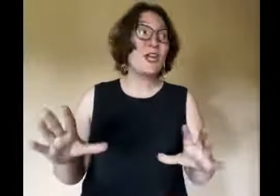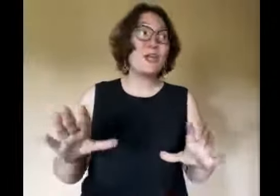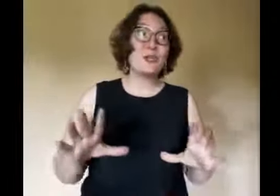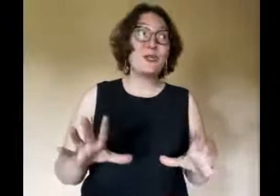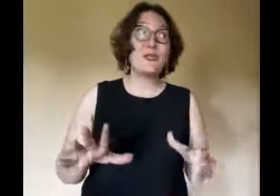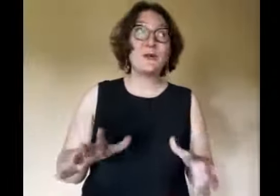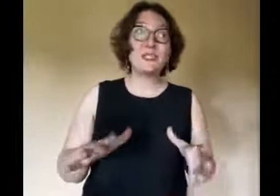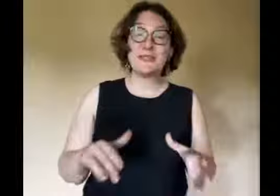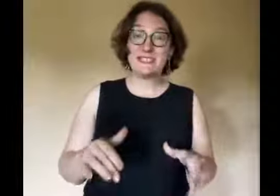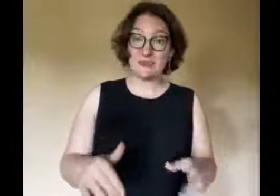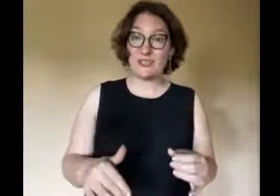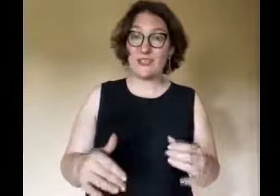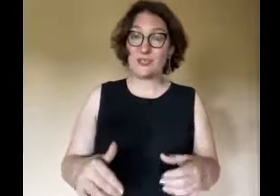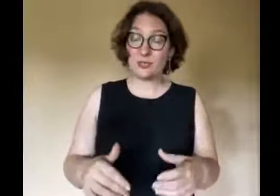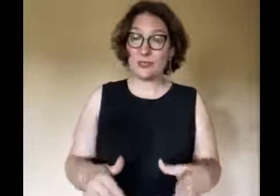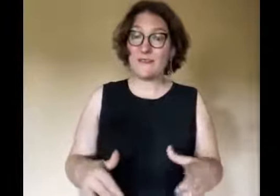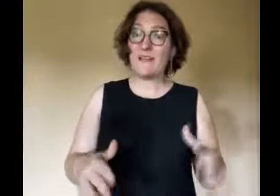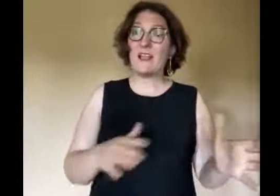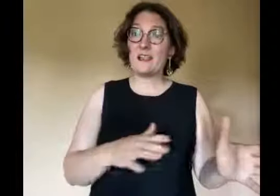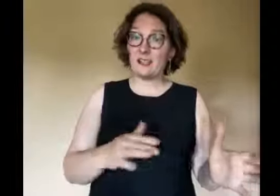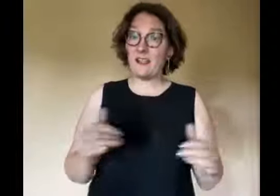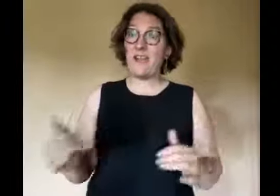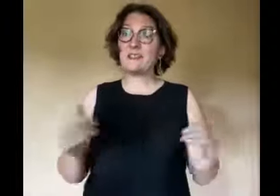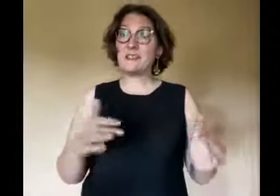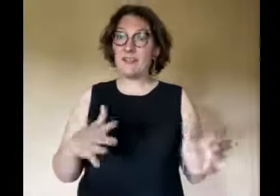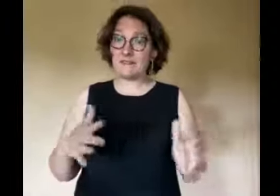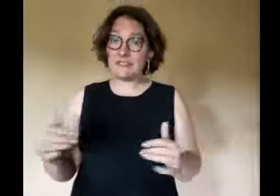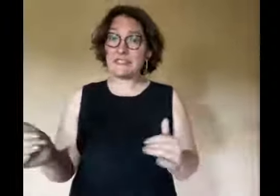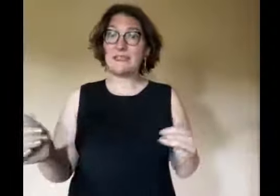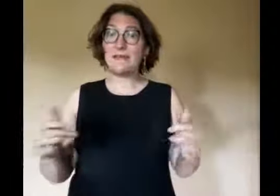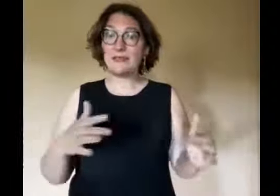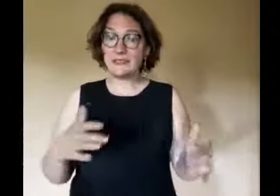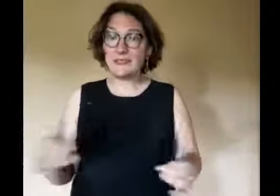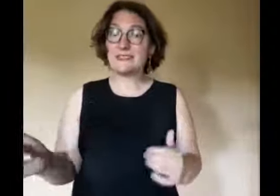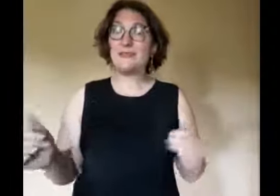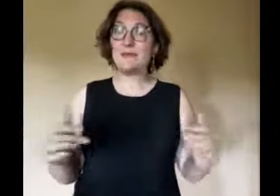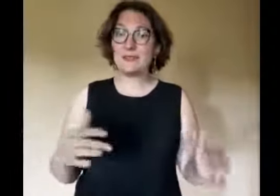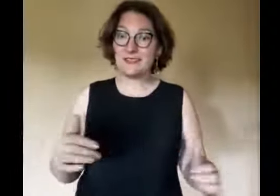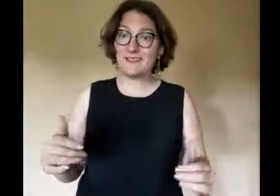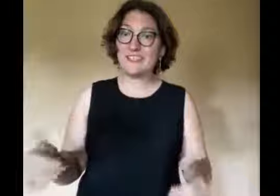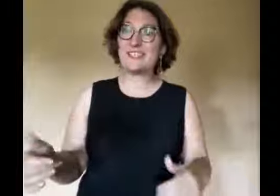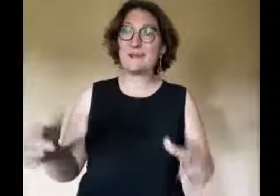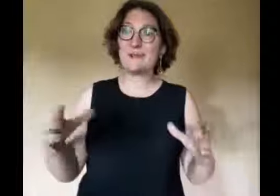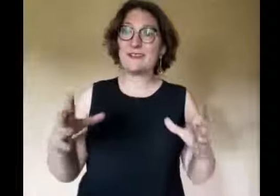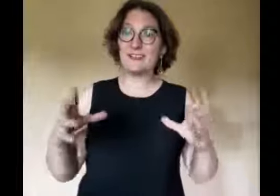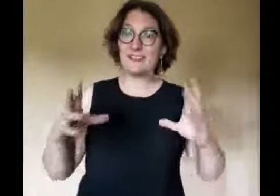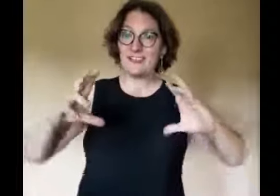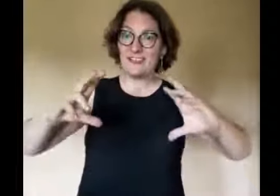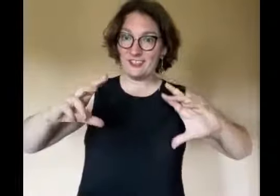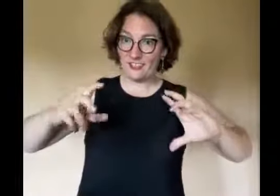your home and gets that moving. Because 16:36 you've got your interior life, you've got your body, and then you've got your surroundings. And believe it or not, all three of those things are connected. They're not dependent on each other, but they are connected. And they can have like a ripple effect. Like if you've got your period, right, and your like PMS saying and feeling horrible on the inside, chances are you're in a bad mood, you know, like energetically, but also chances are, you're going to look at your house and 17:07 they need to pay, I need to do the laundry,